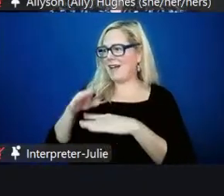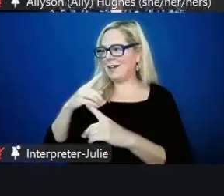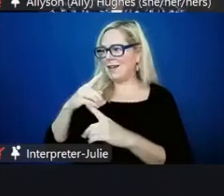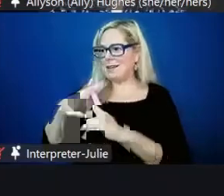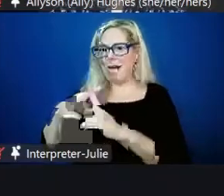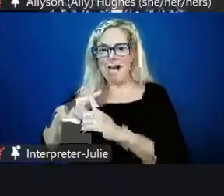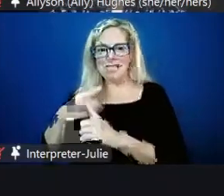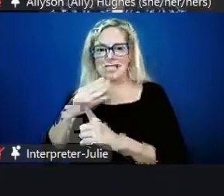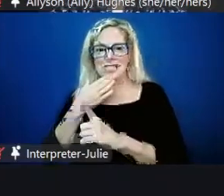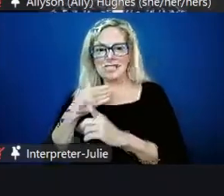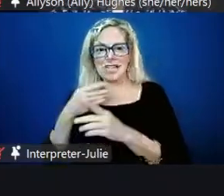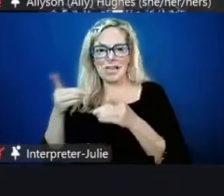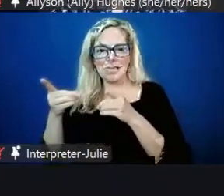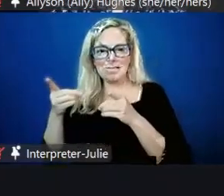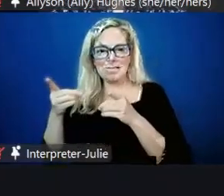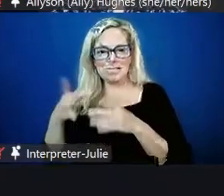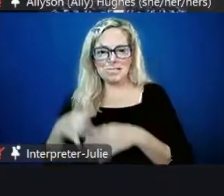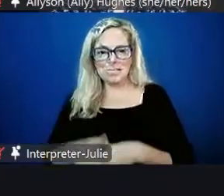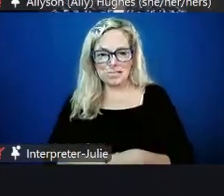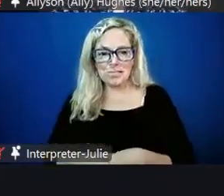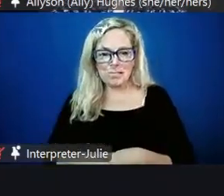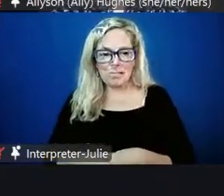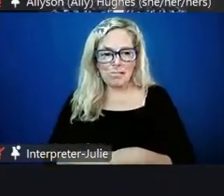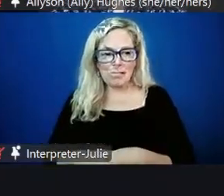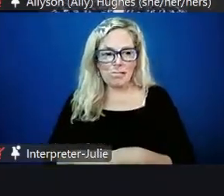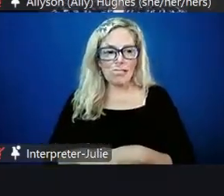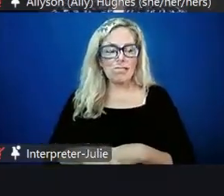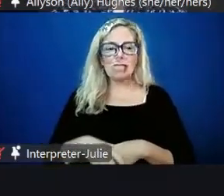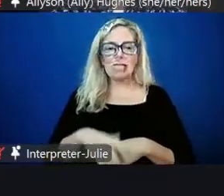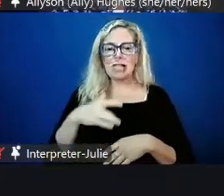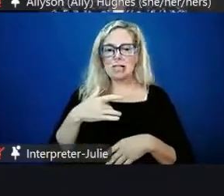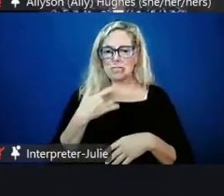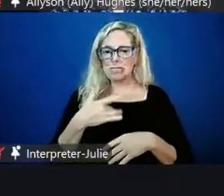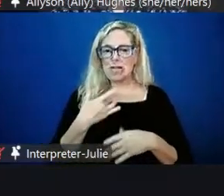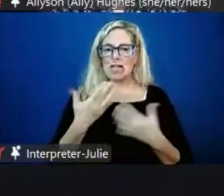feeling comfortable enough to seek out care and for clinicians to be prepared